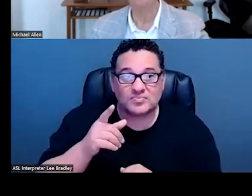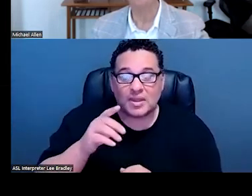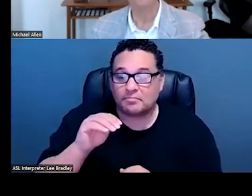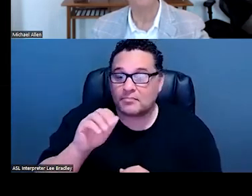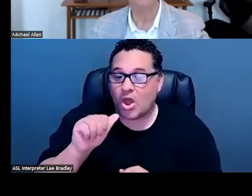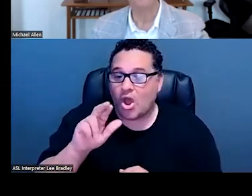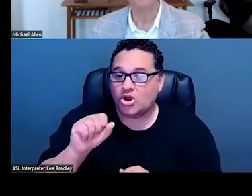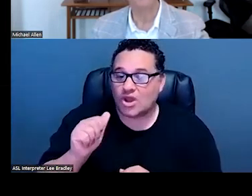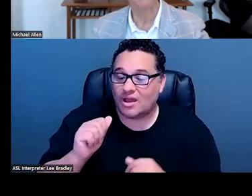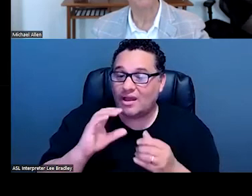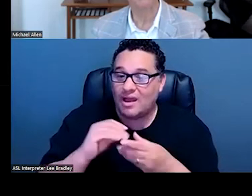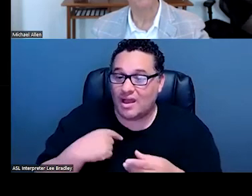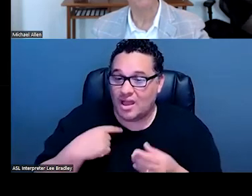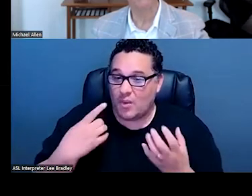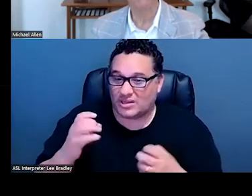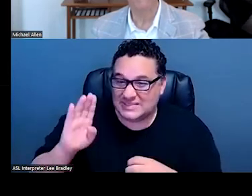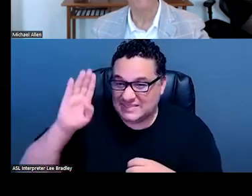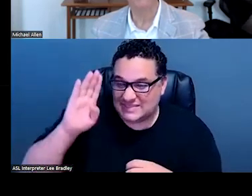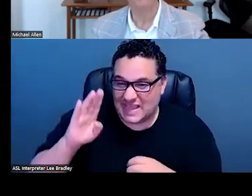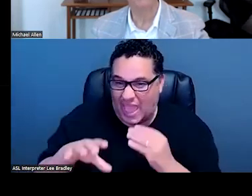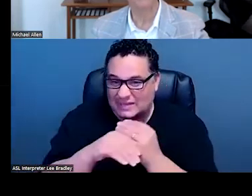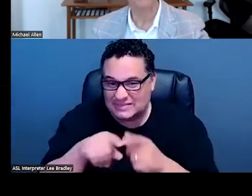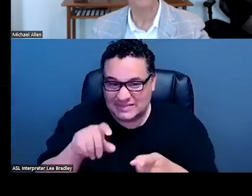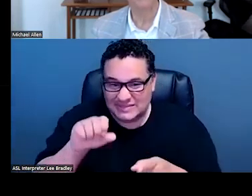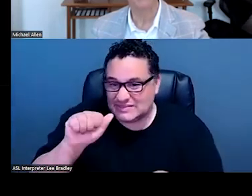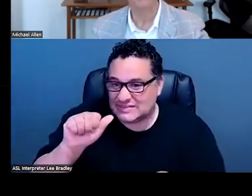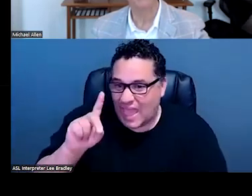GO ON WHAT SANDY JUST SAID, WHICH IS AND MICHAEL ALSO, THAT, THAT